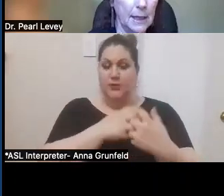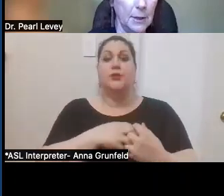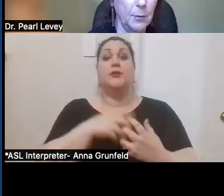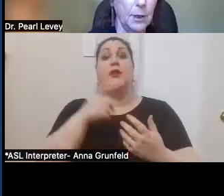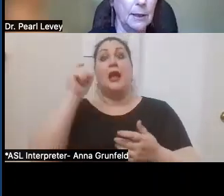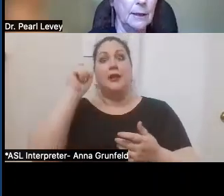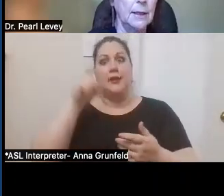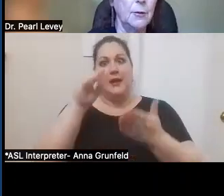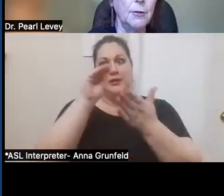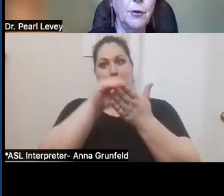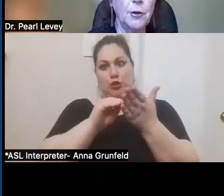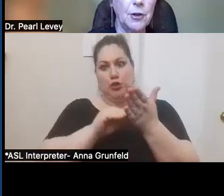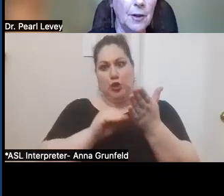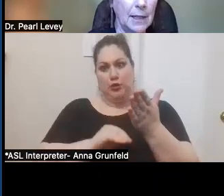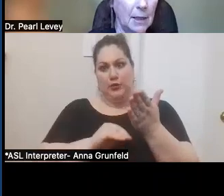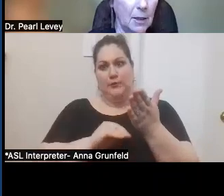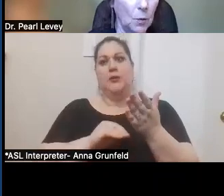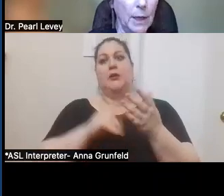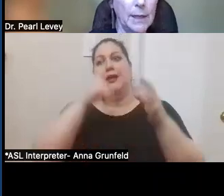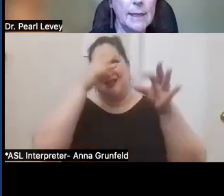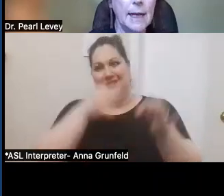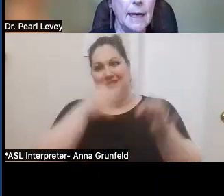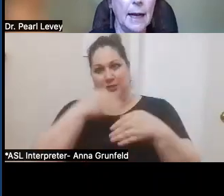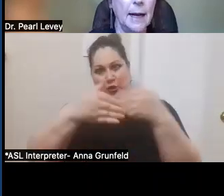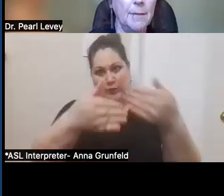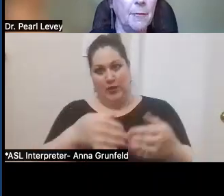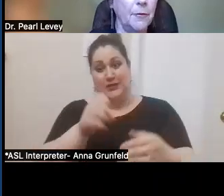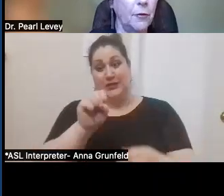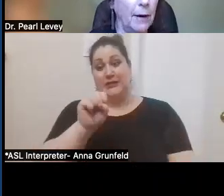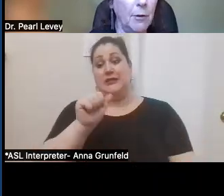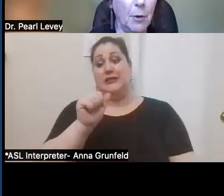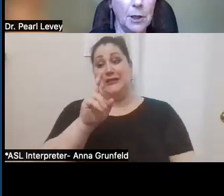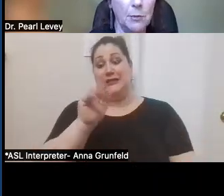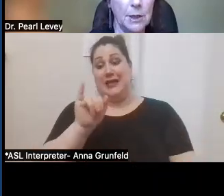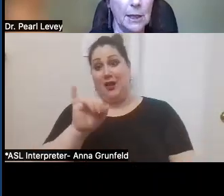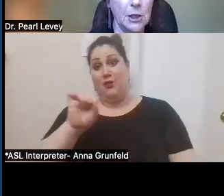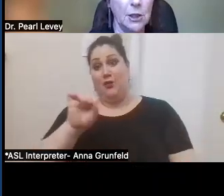Sari Springer referred to that on Wednesday for everybody's protection.